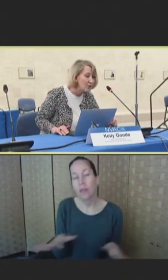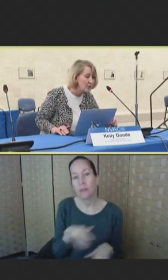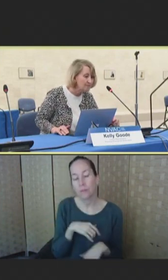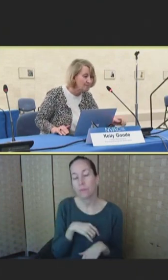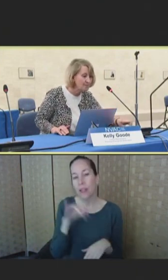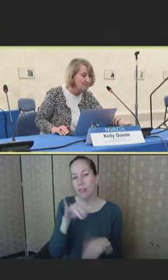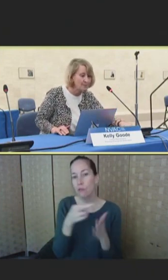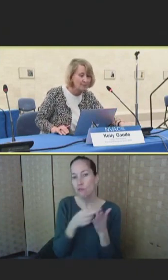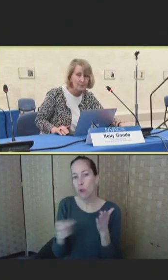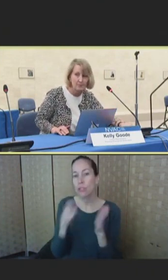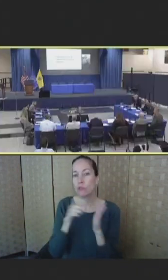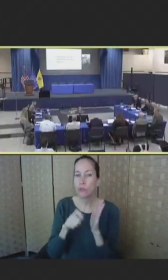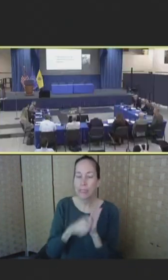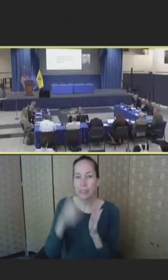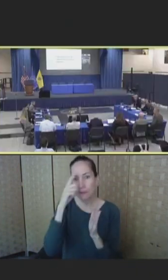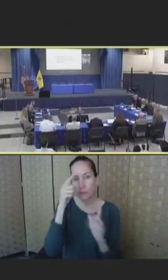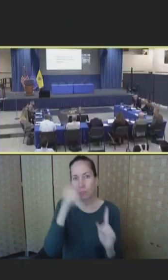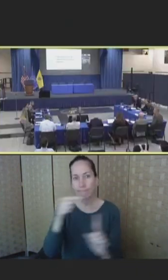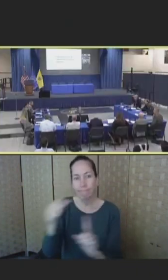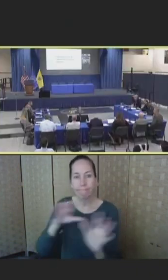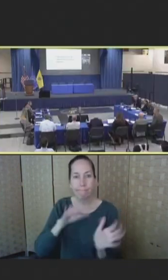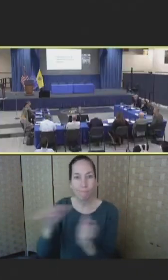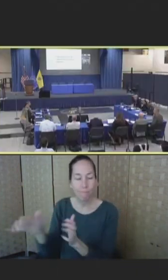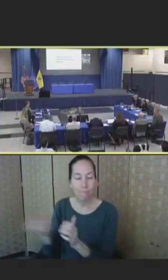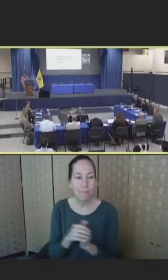Robert Hopkins: Thank you, Kelly. Next is ASTHO, Meredith Allen.